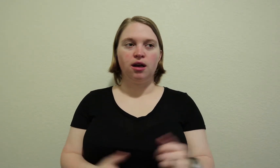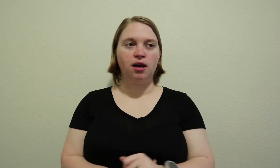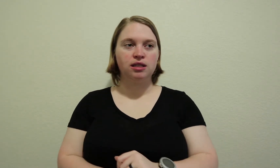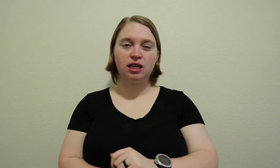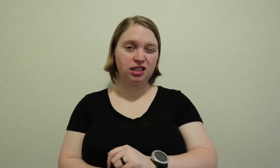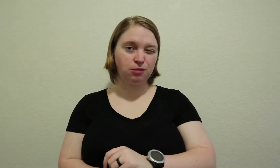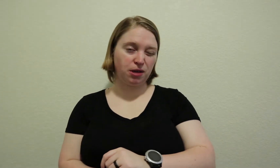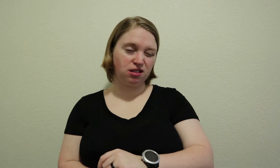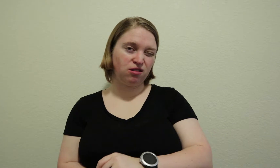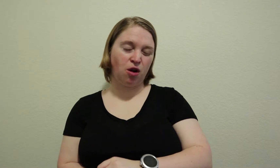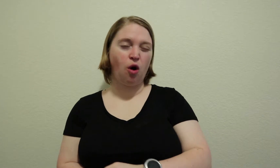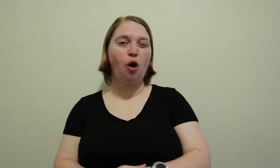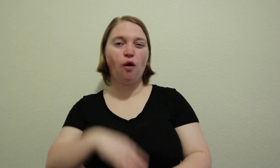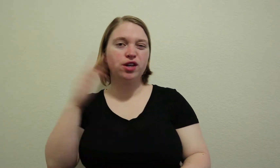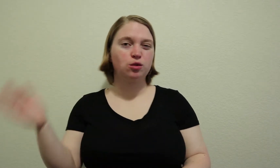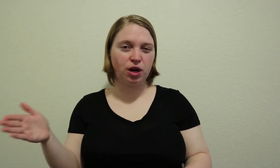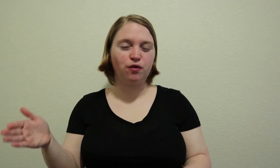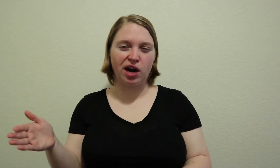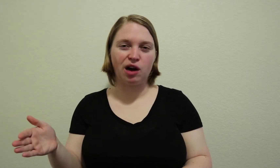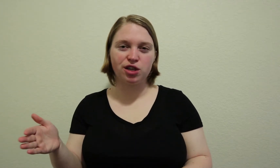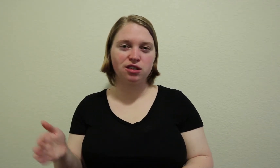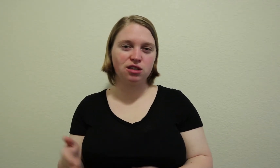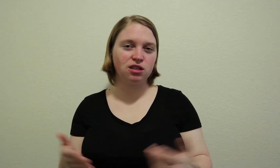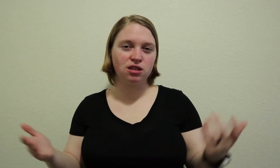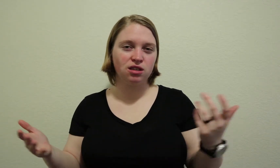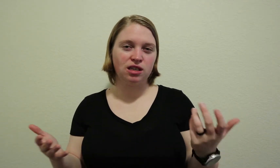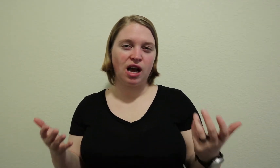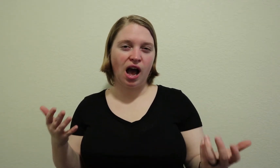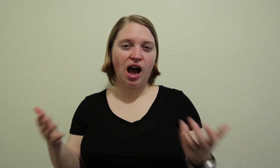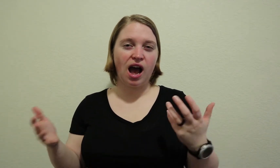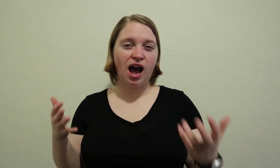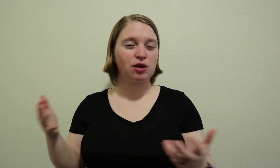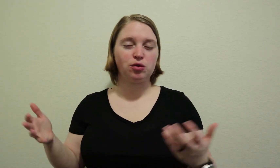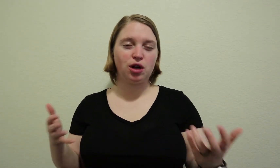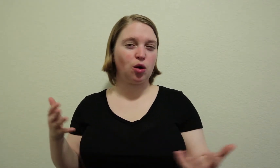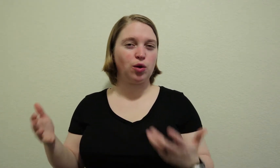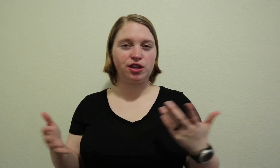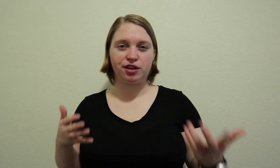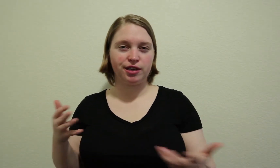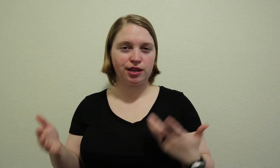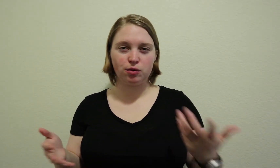Since it's been over 24 hours I don't know what they're gonna do